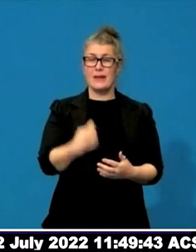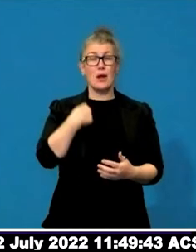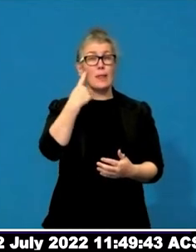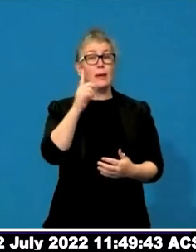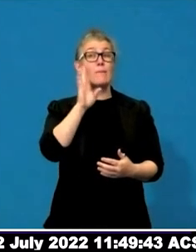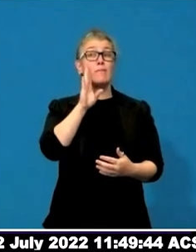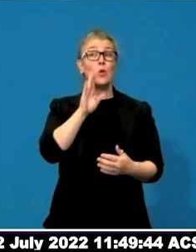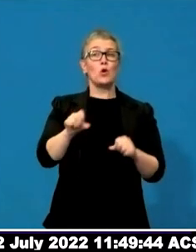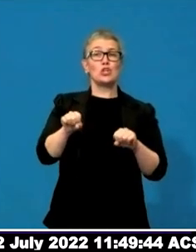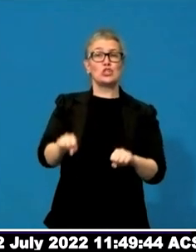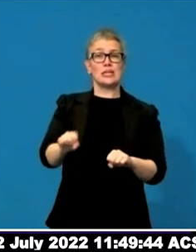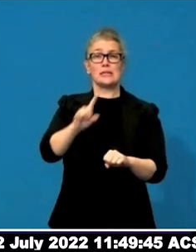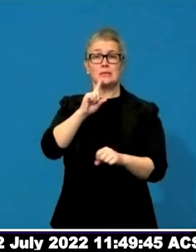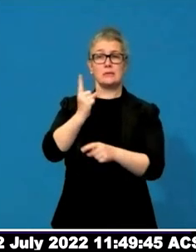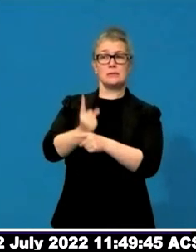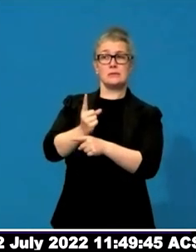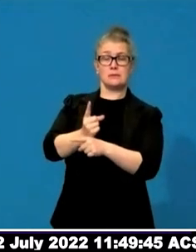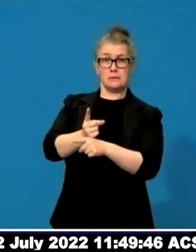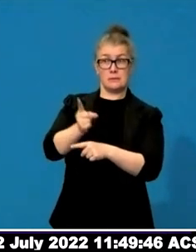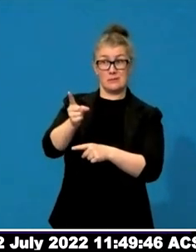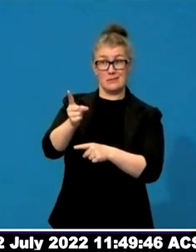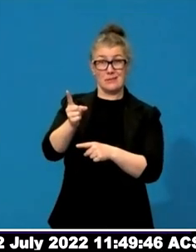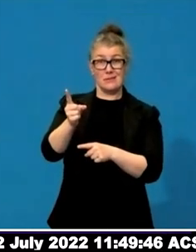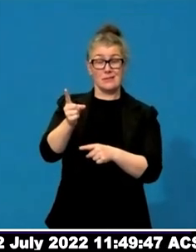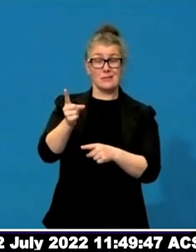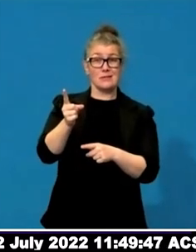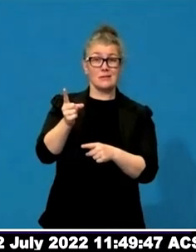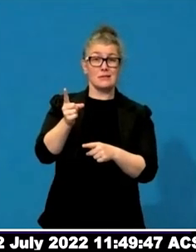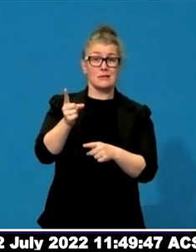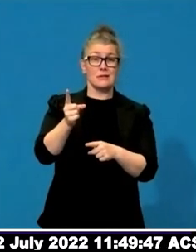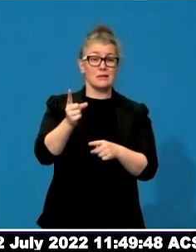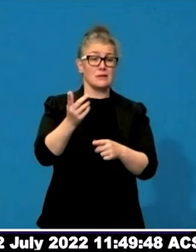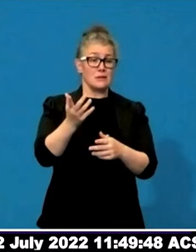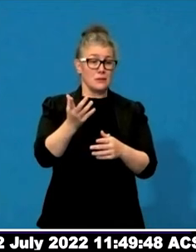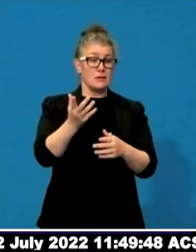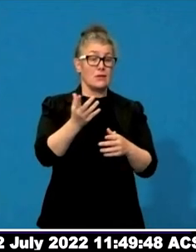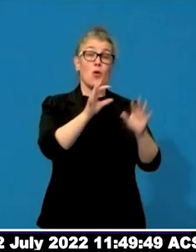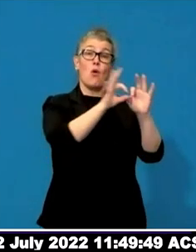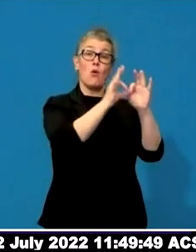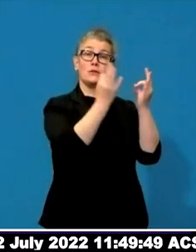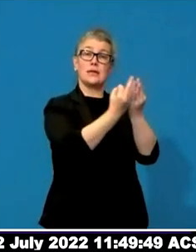and my comment about that the culture within the organisation